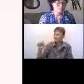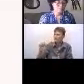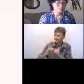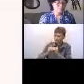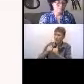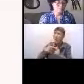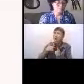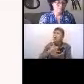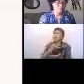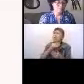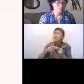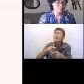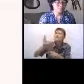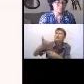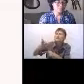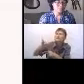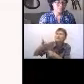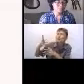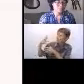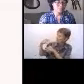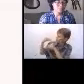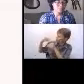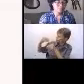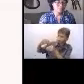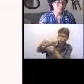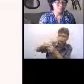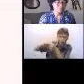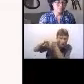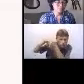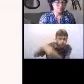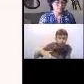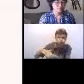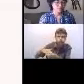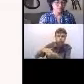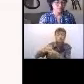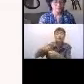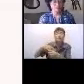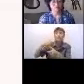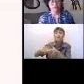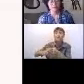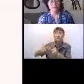oppression and colonization. But then we have some folks who just want to learn about equity.